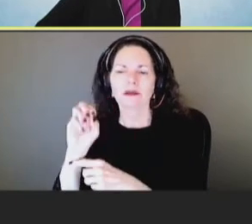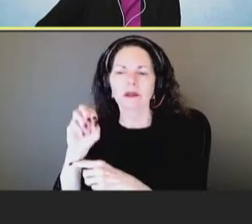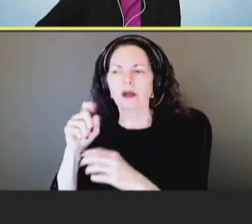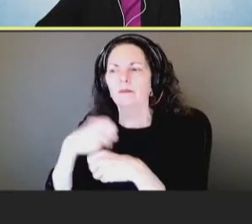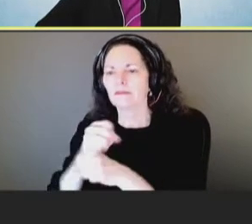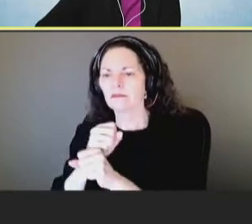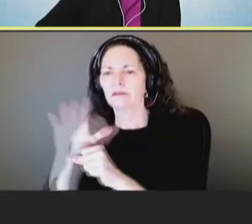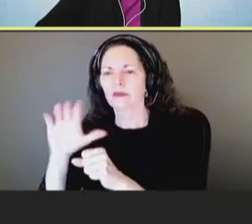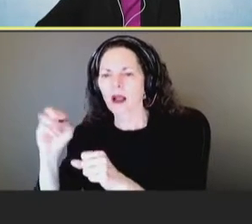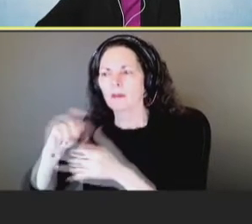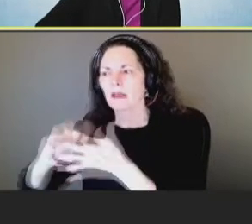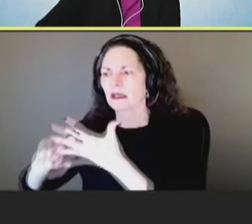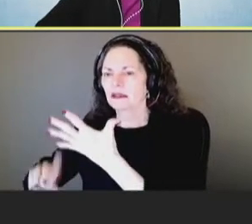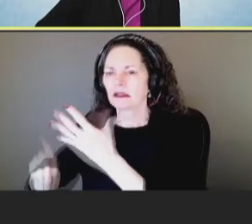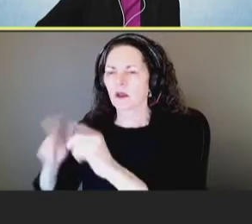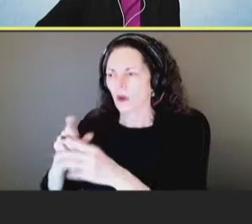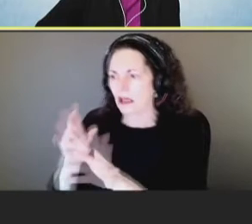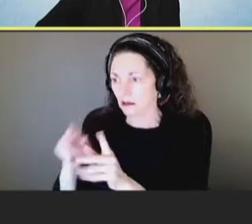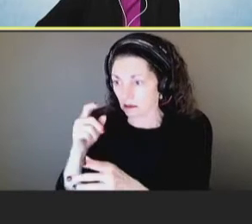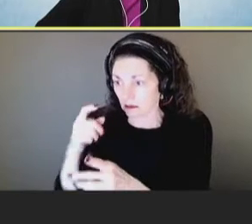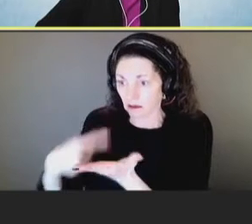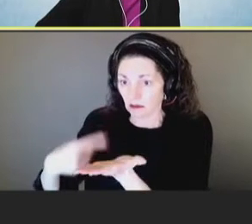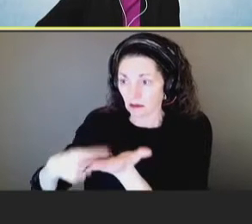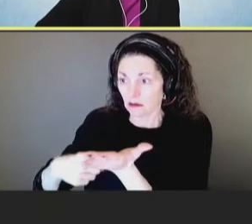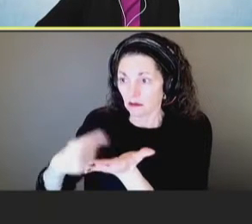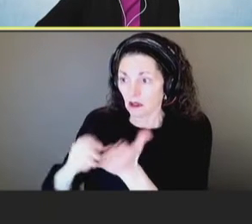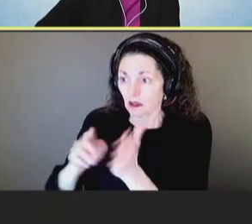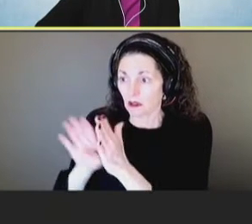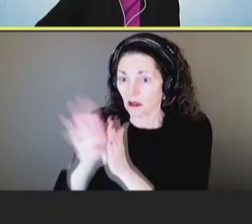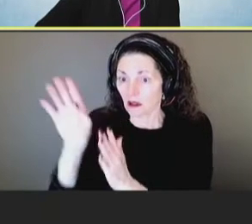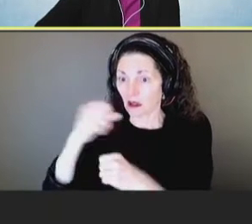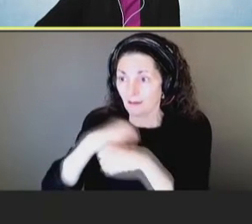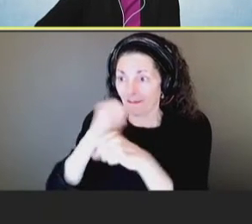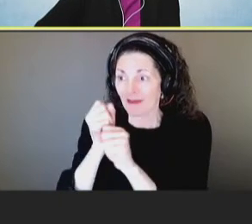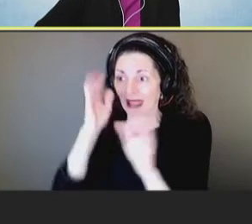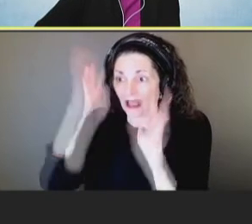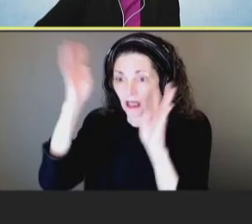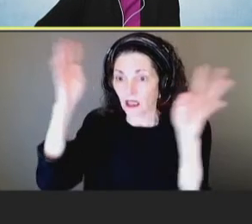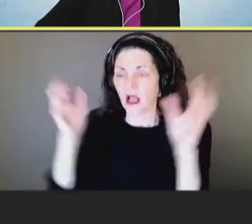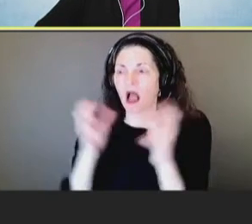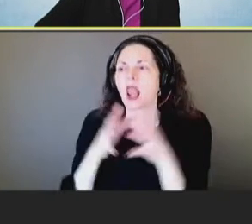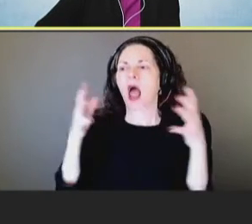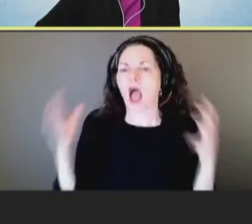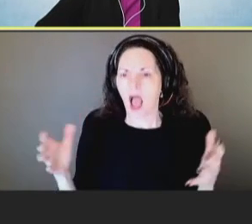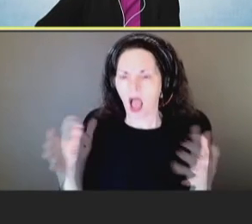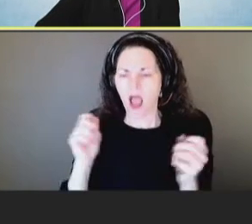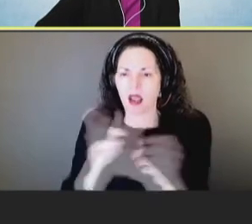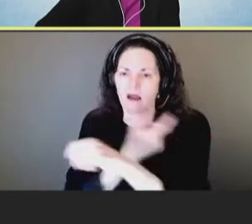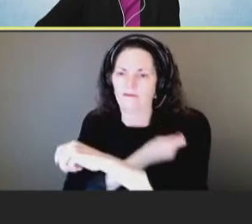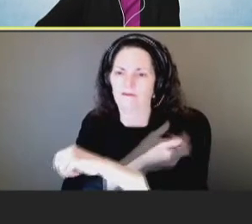develop those seed lots, to manufacture bulk antigen, get those into final containers if we